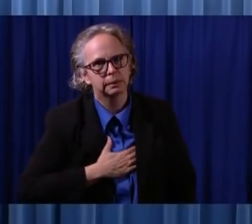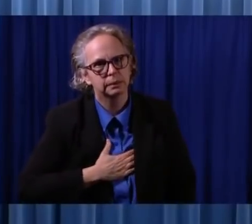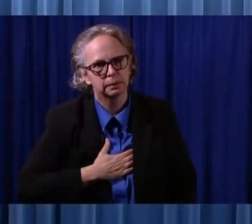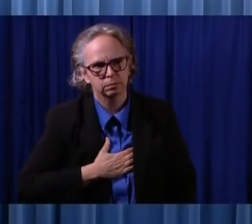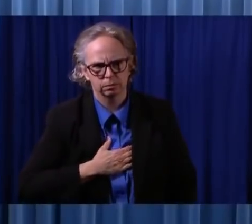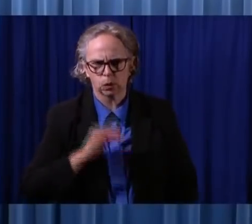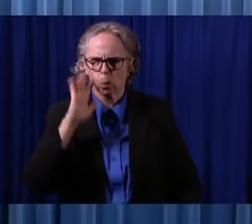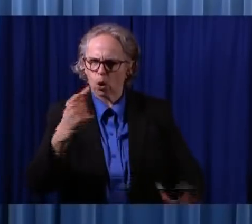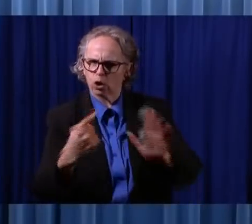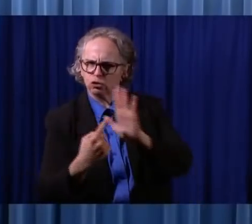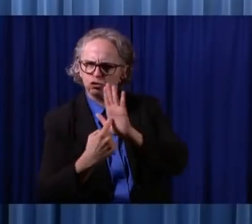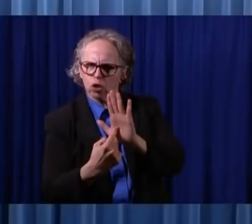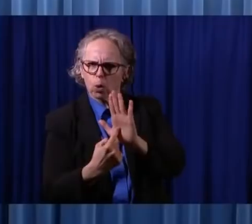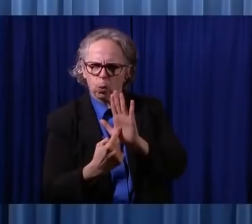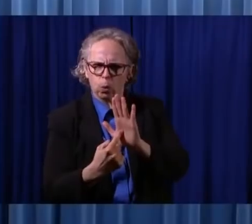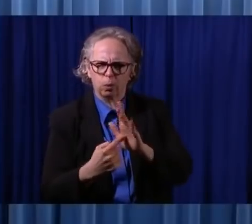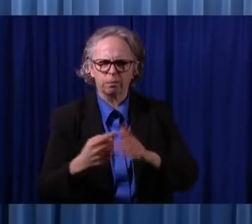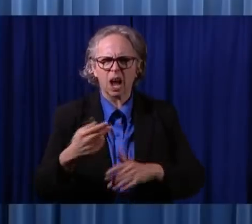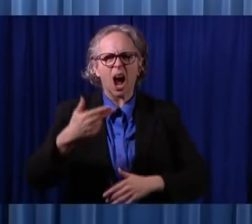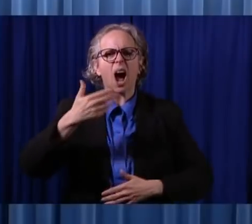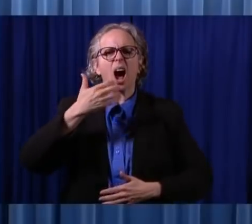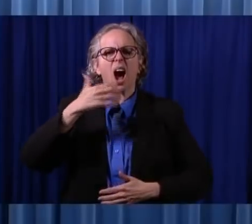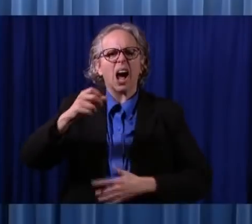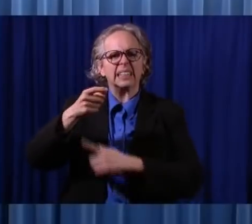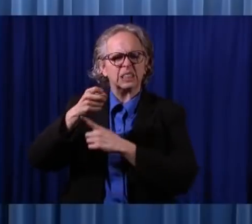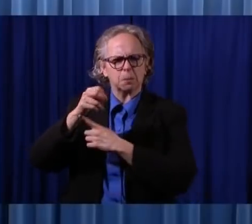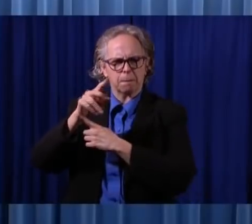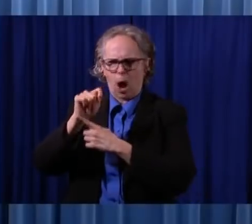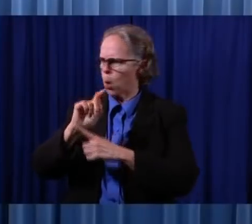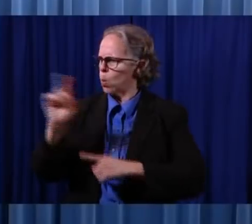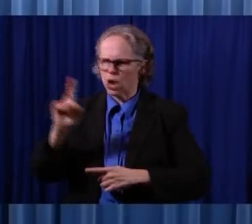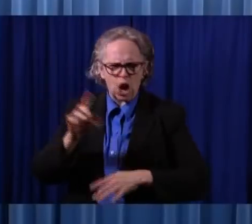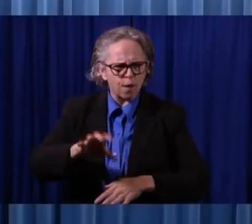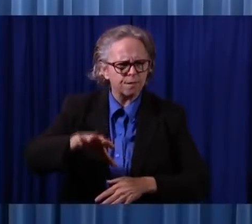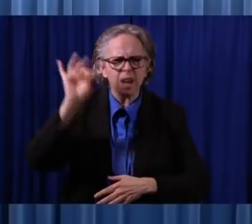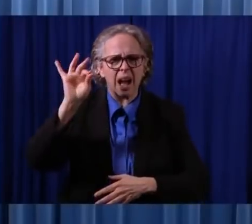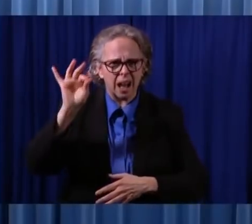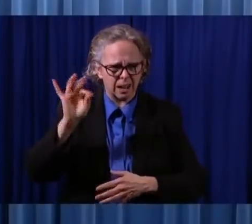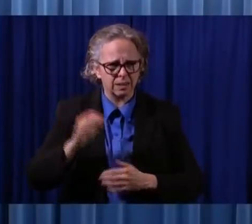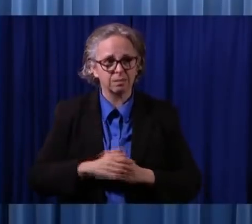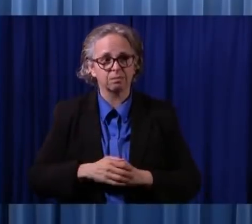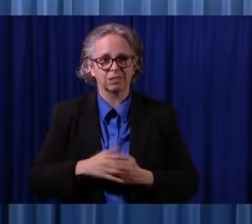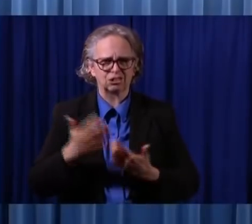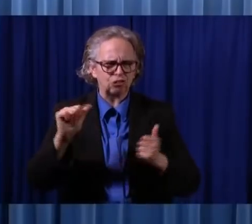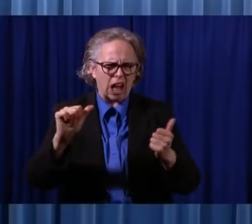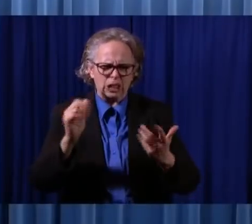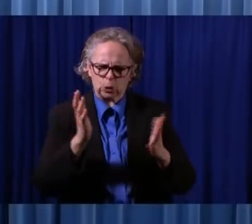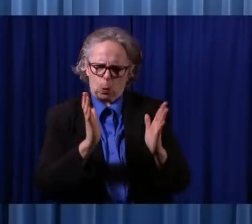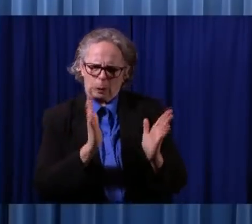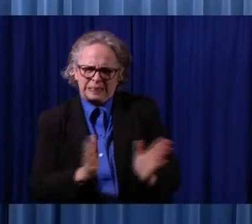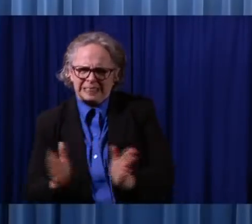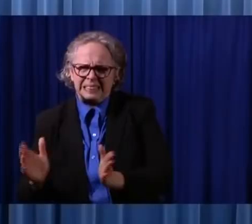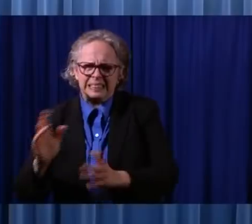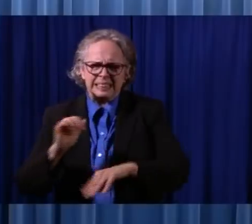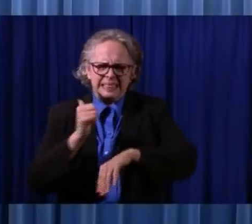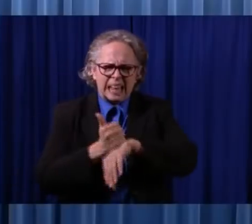WOULD ASK YOU TO GET A TEST. WHAT WE ARE GOING TO TRY TO DO WITHOUT THE DIFFERENCE ZIP CODES THAT SHOWED UP AS HOTSPOTS